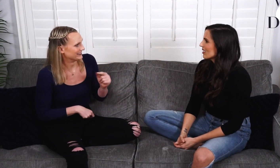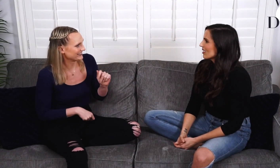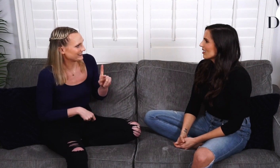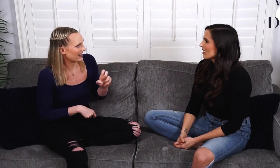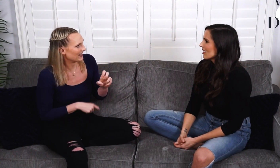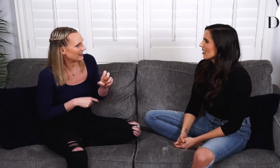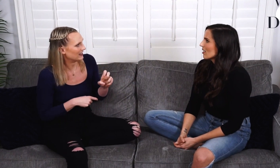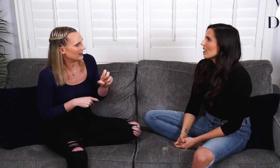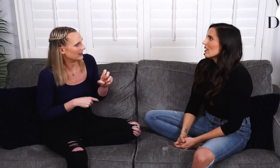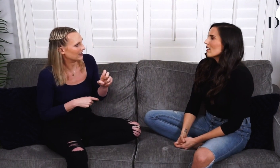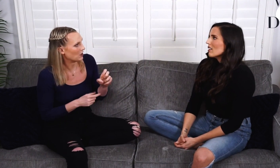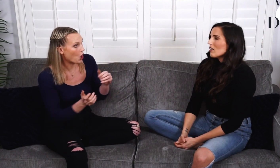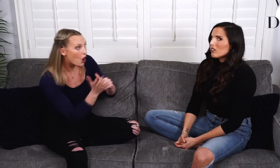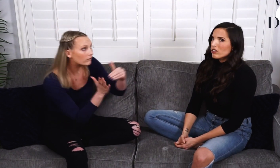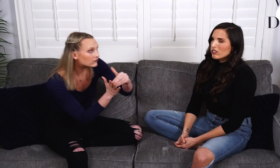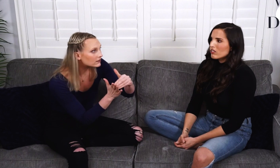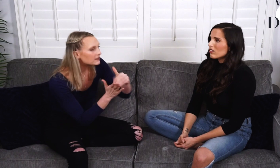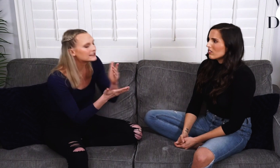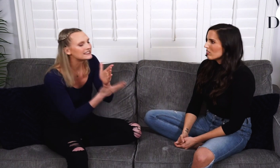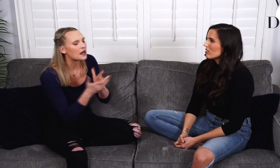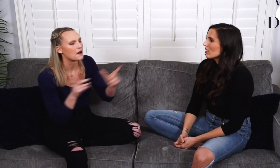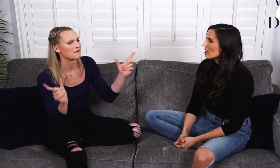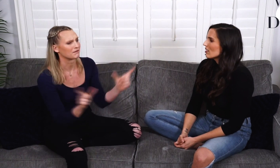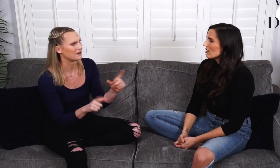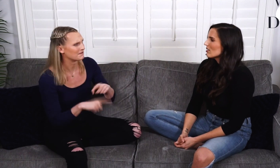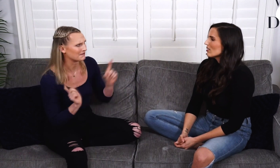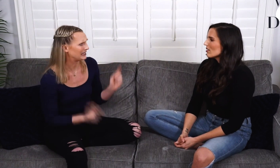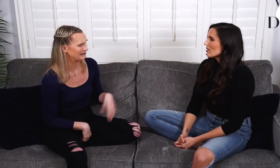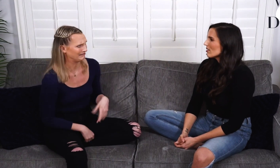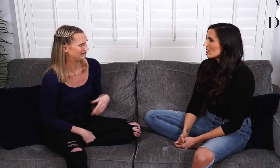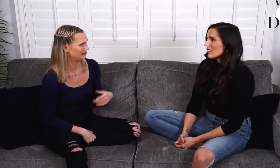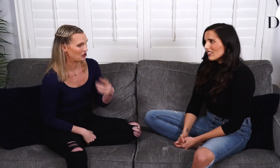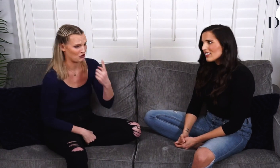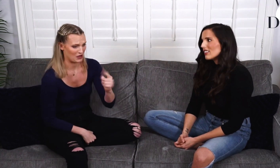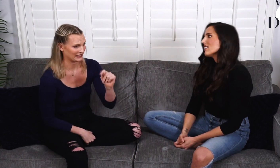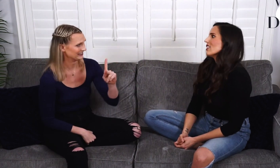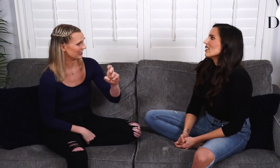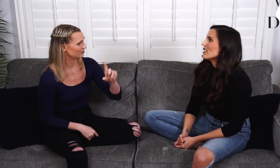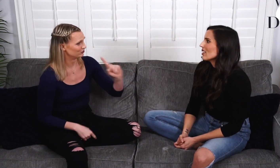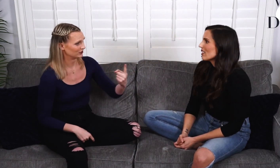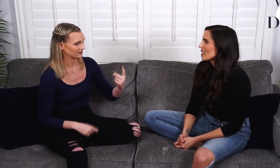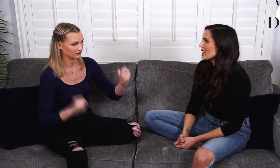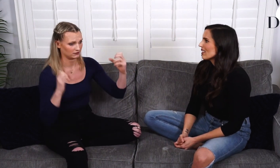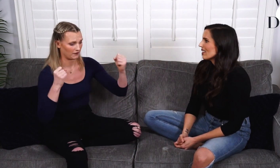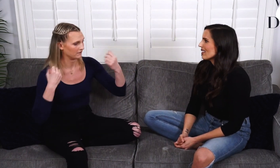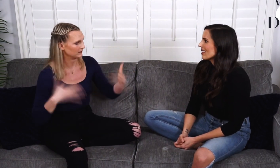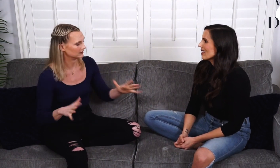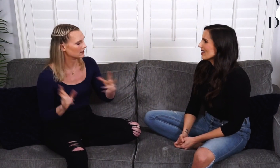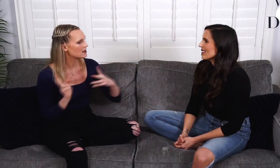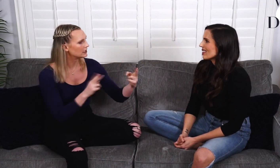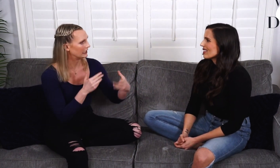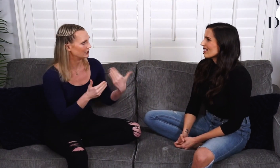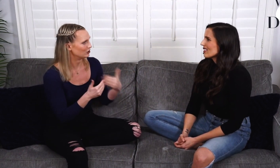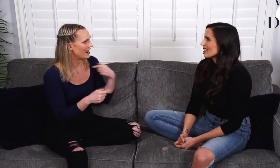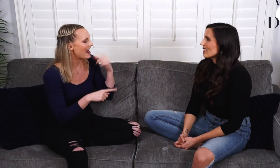one take. Usually... some times we have to take two different takes. But usually it's just one take we're done and it makes editing